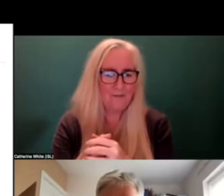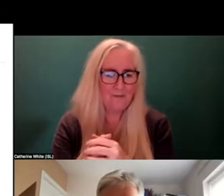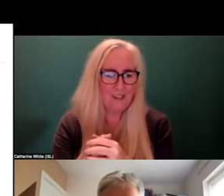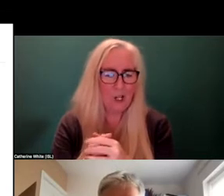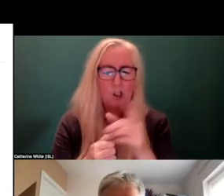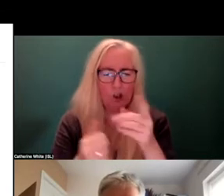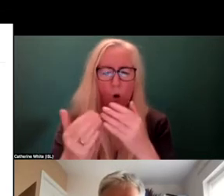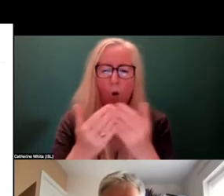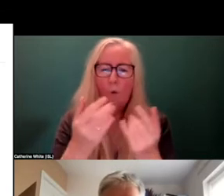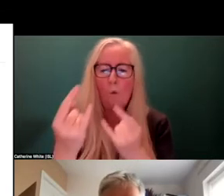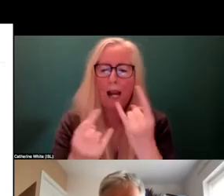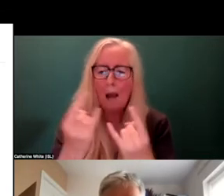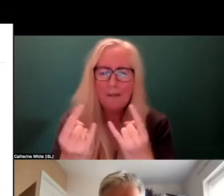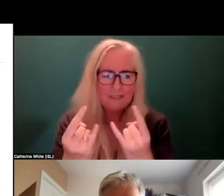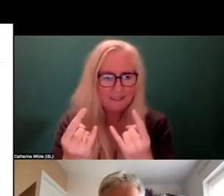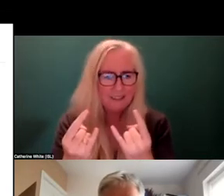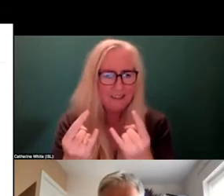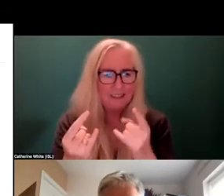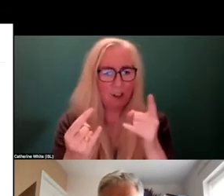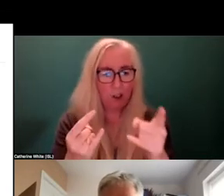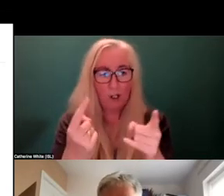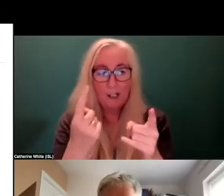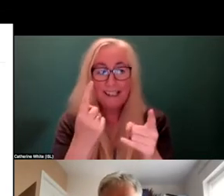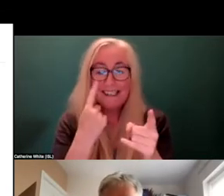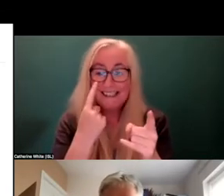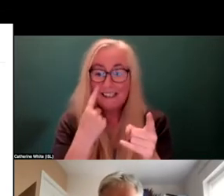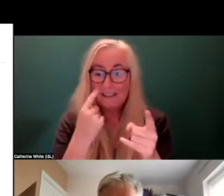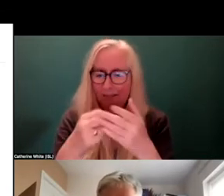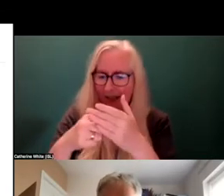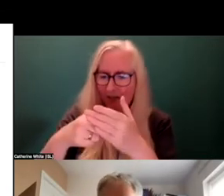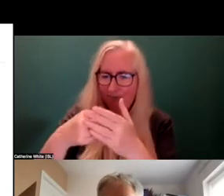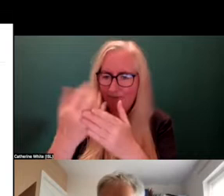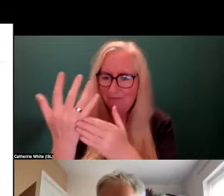And what's happened, I suppose, is over the course of the last few years, these